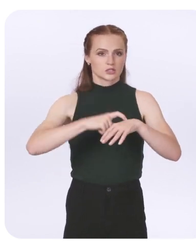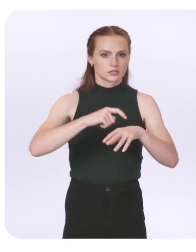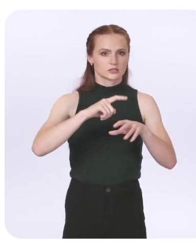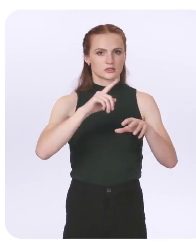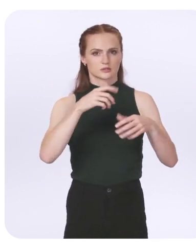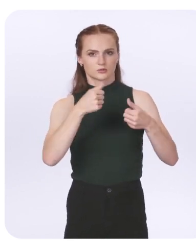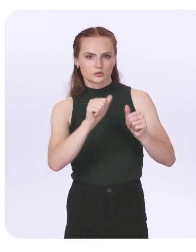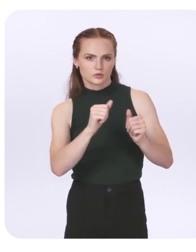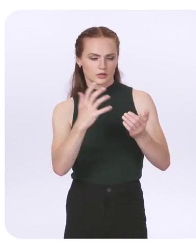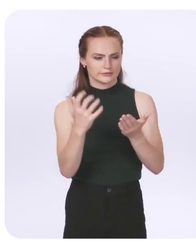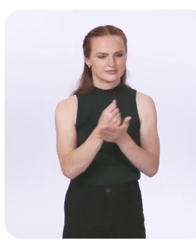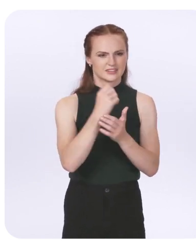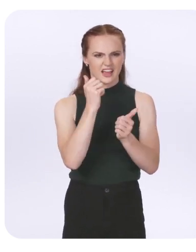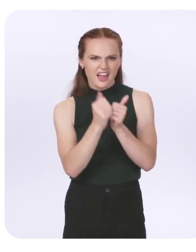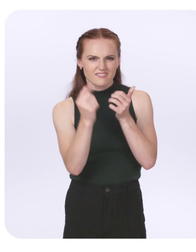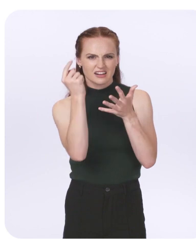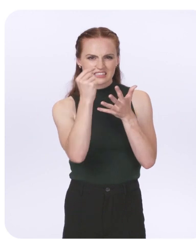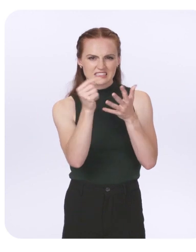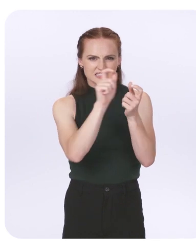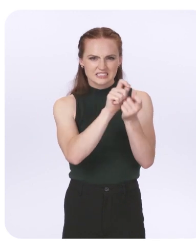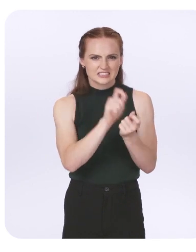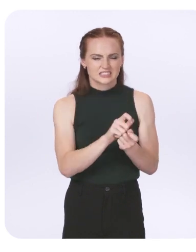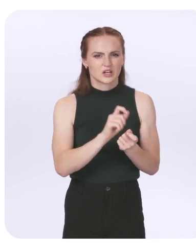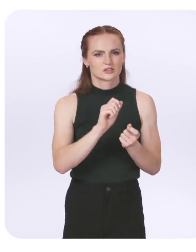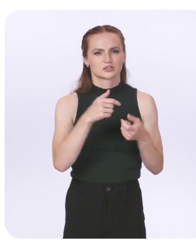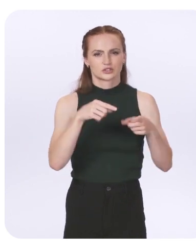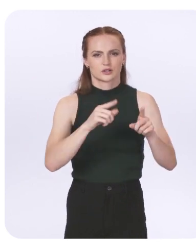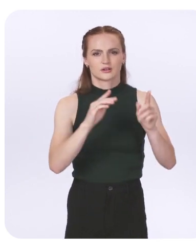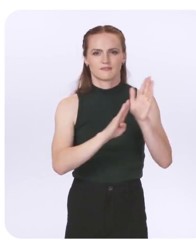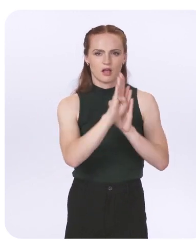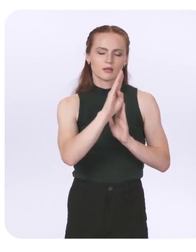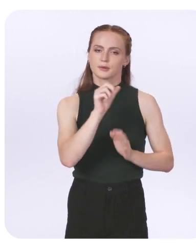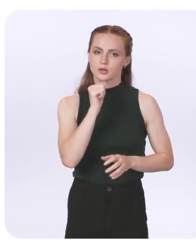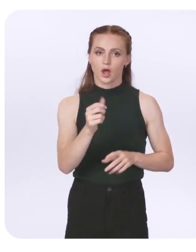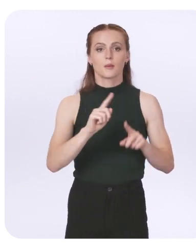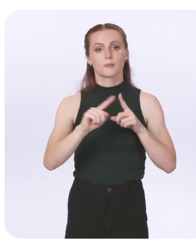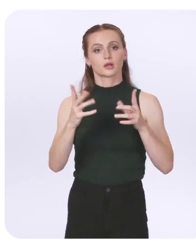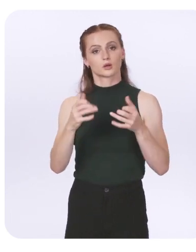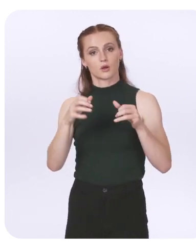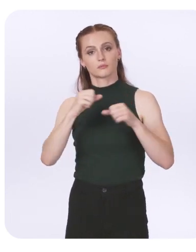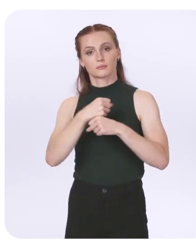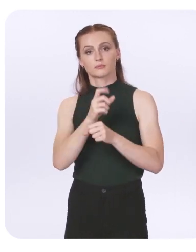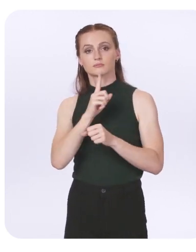during development. But you want to make sure you measure the impacts of everything that’s added